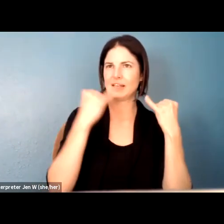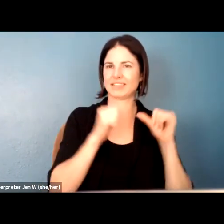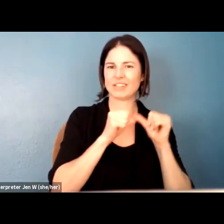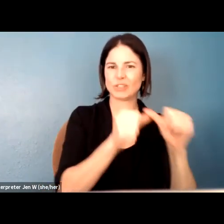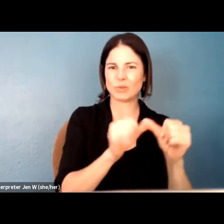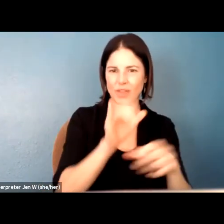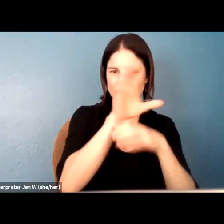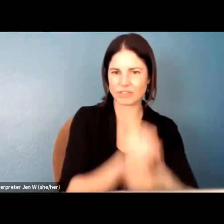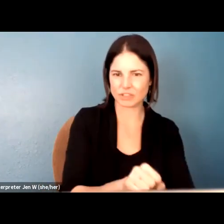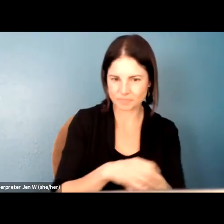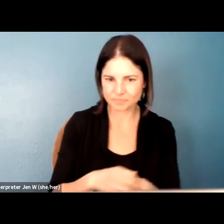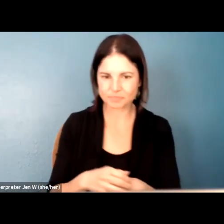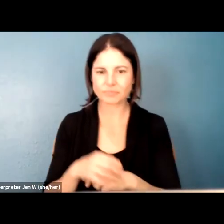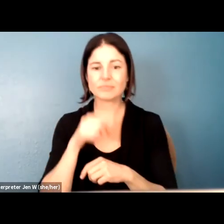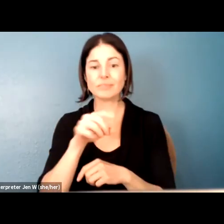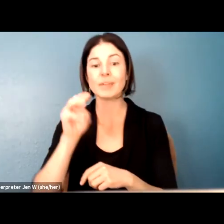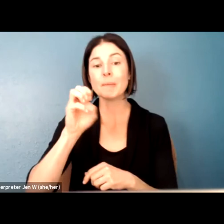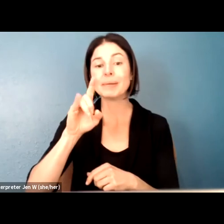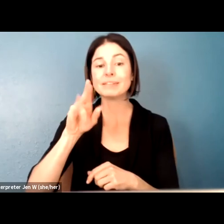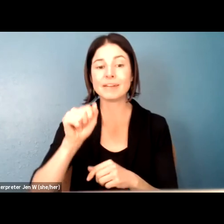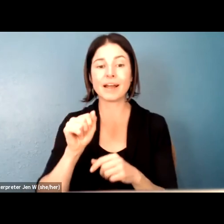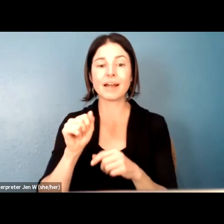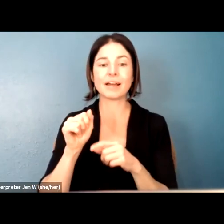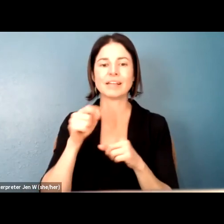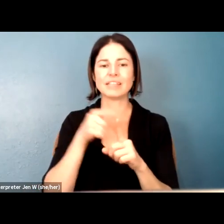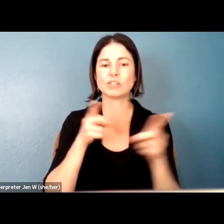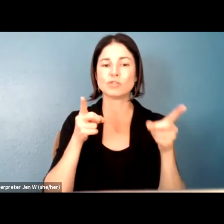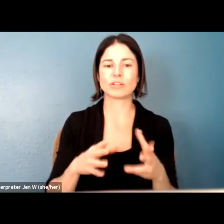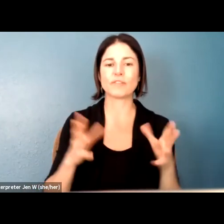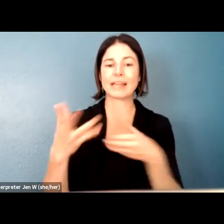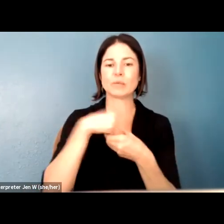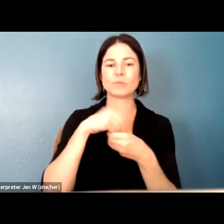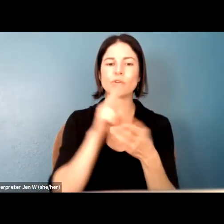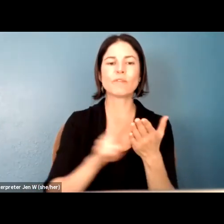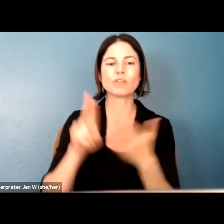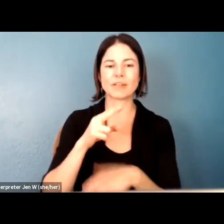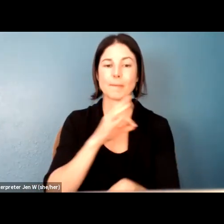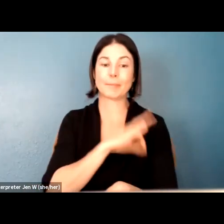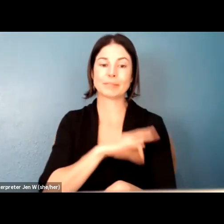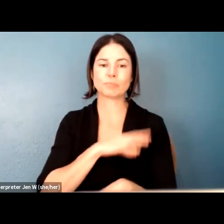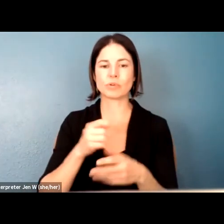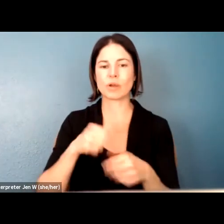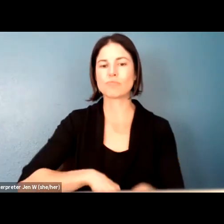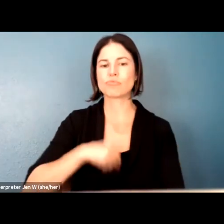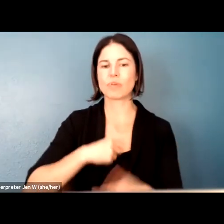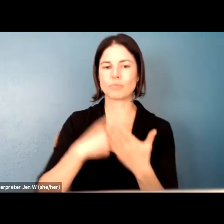of engagement for the University of Pittsburgh's pride program. Provide stands for Positive racial identity development in